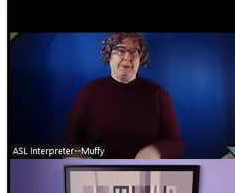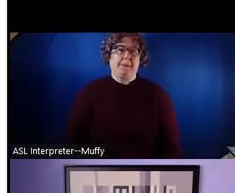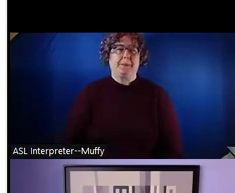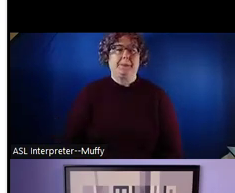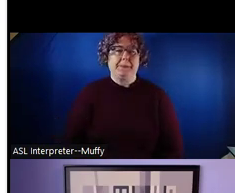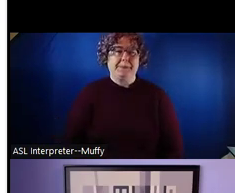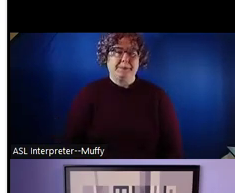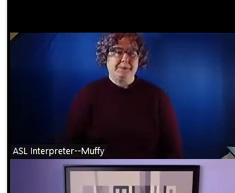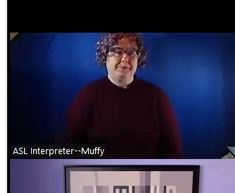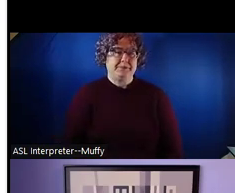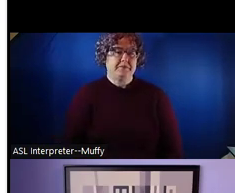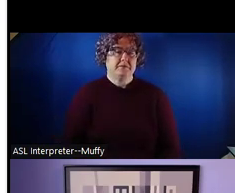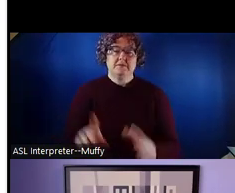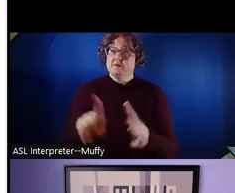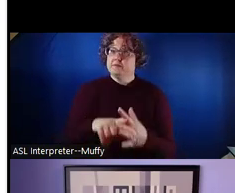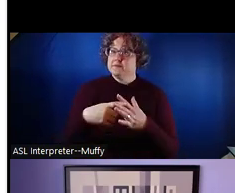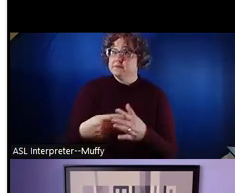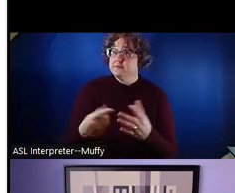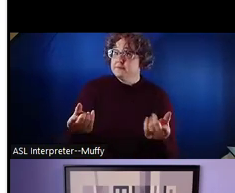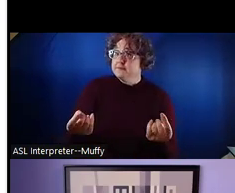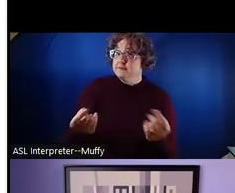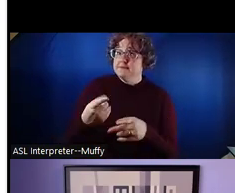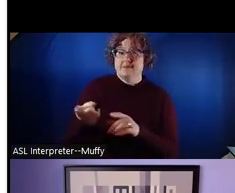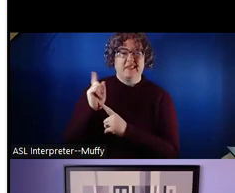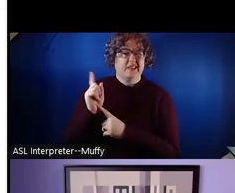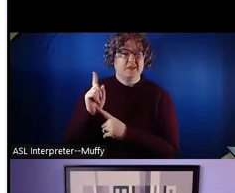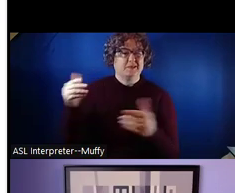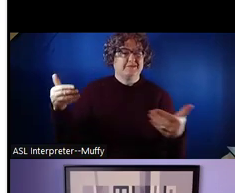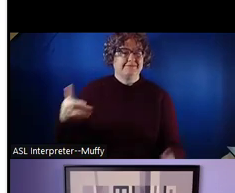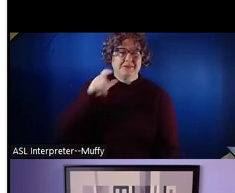So just to start us off, I wanna take a brief moment and introduce myself.